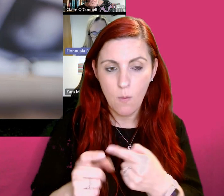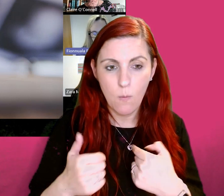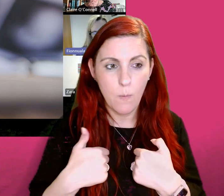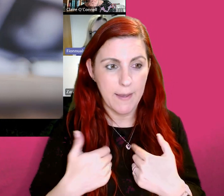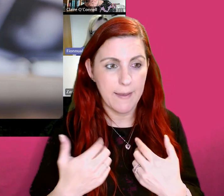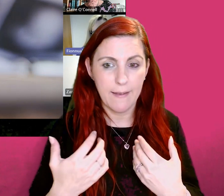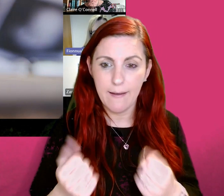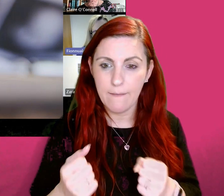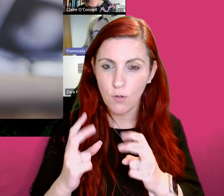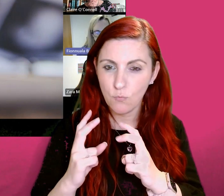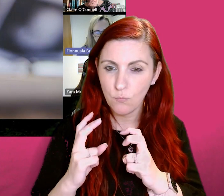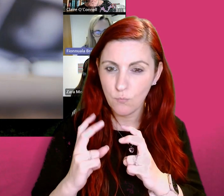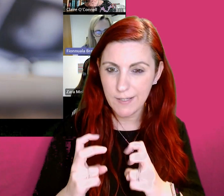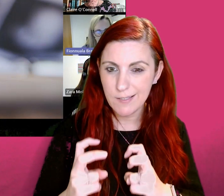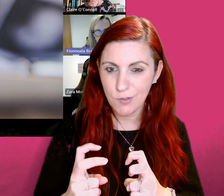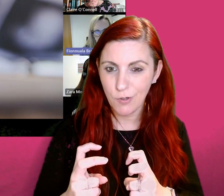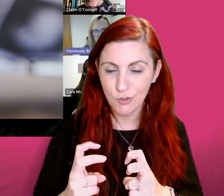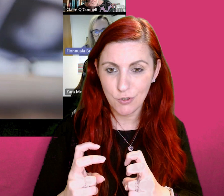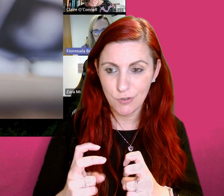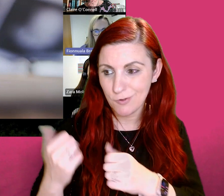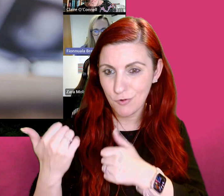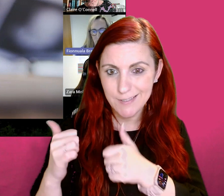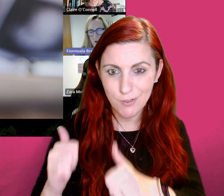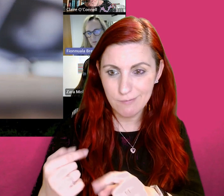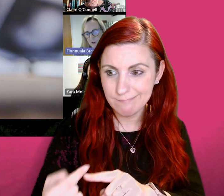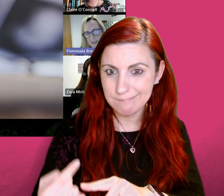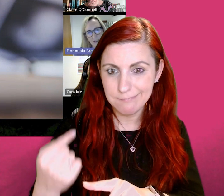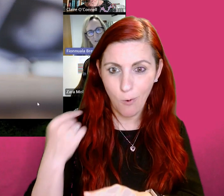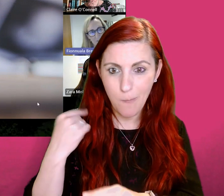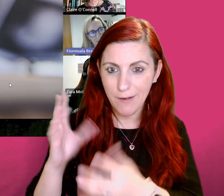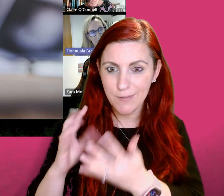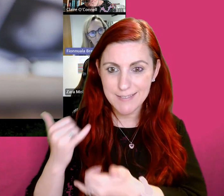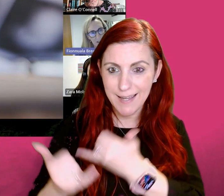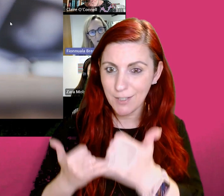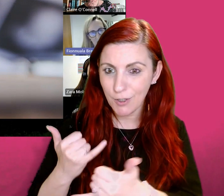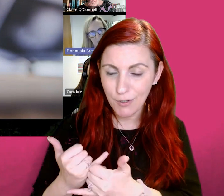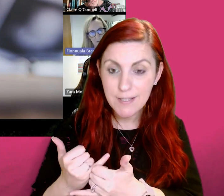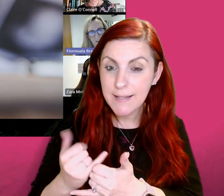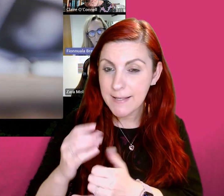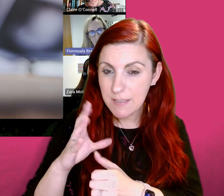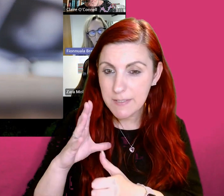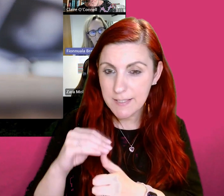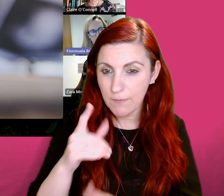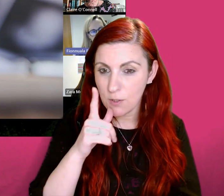research agender that goes back over a decade now relating specifically to diabetes and pregnancy